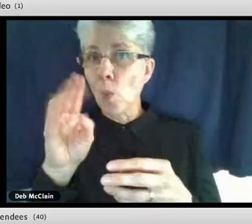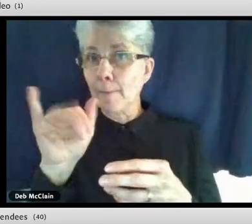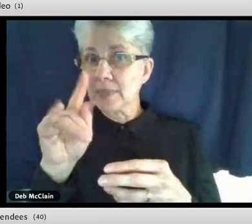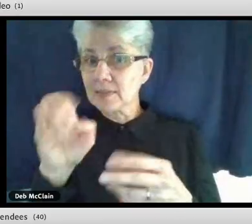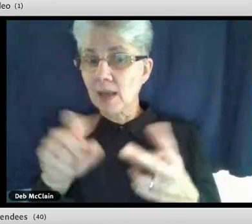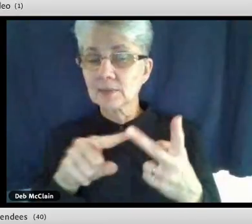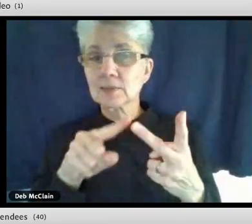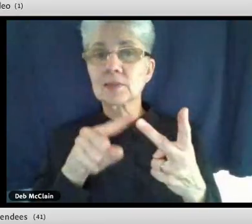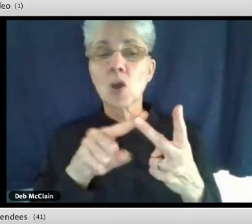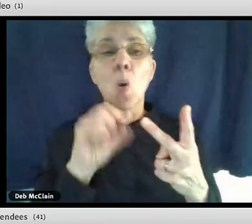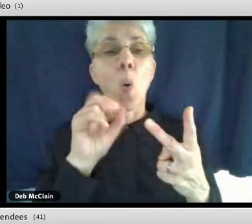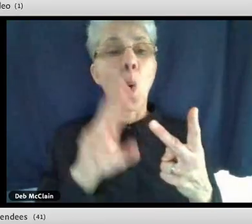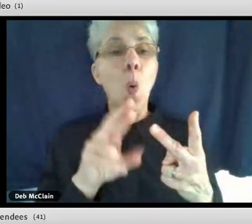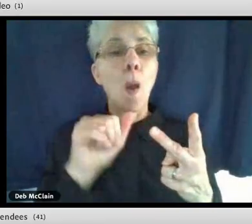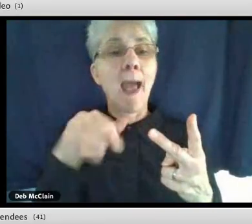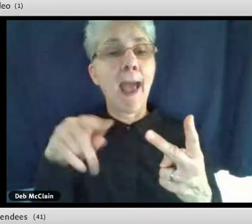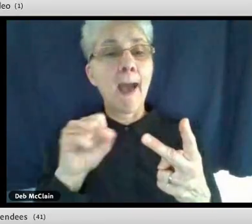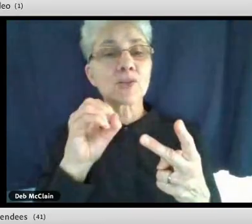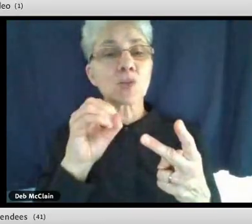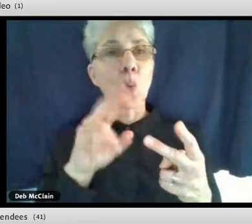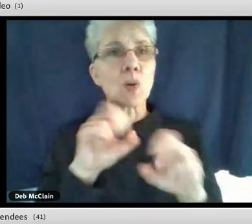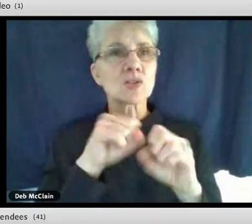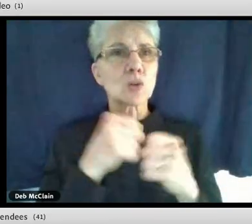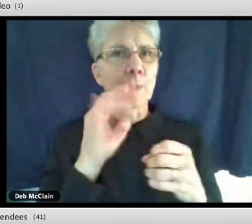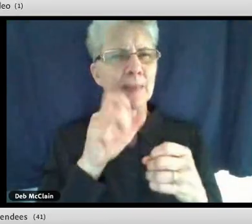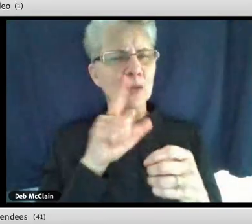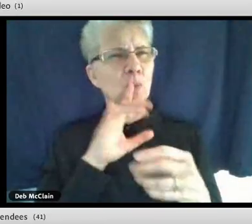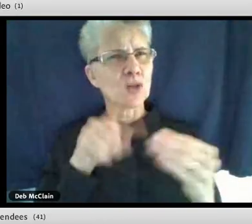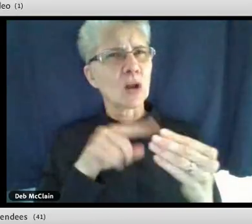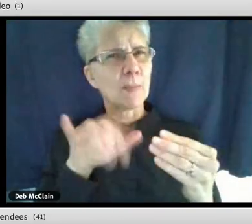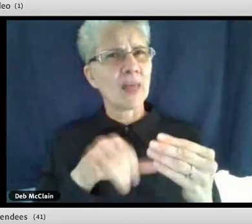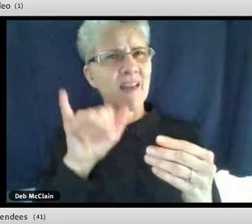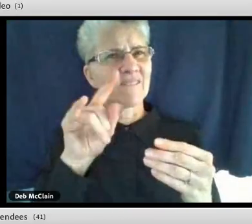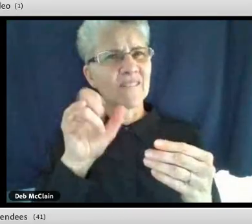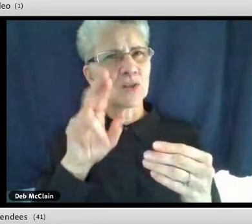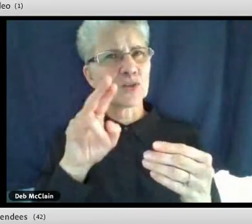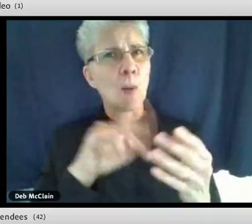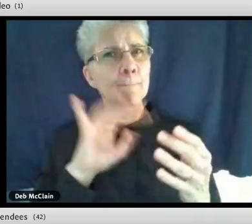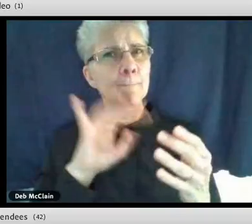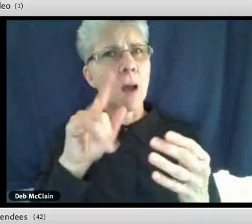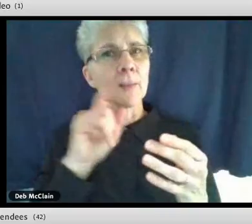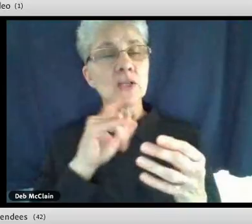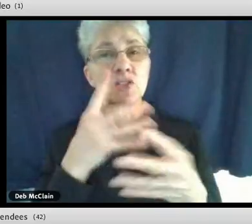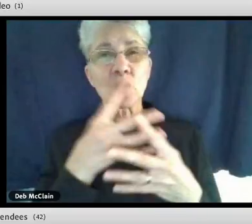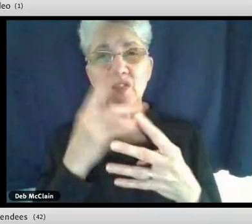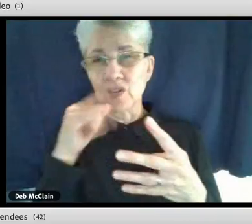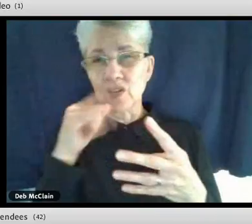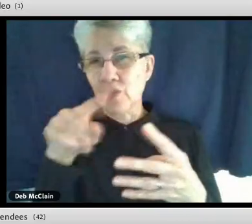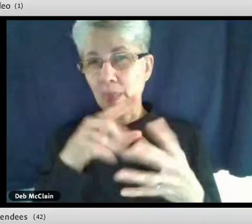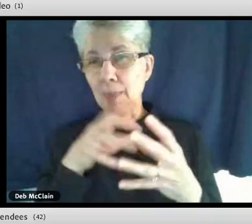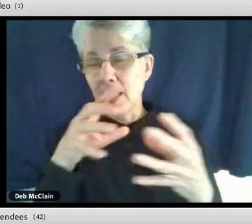either get news from news websites or apps or social media. And remember how we talked about that filter bubble?